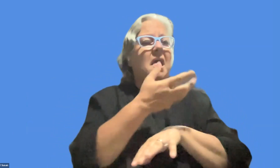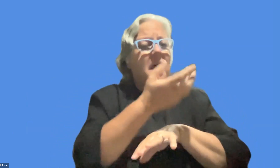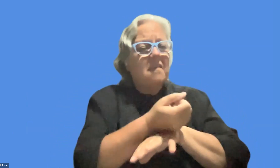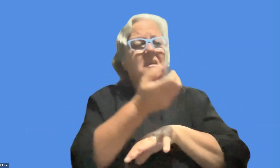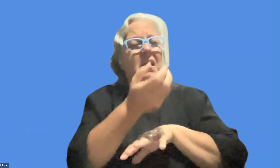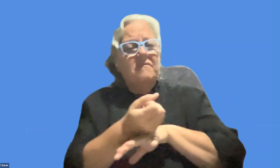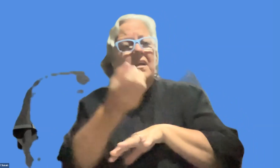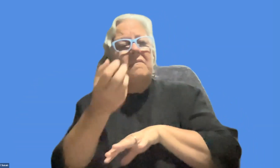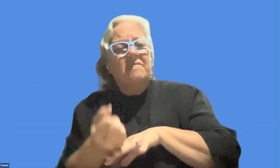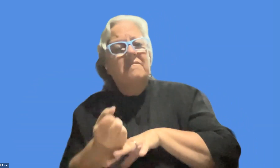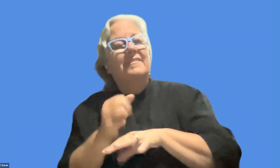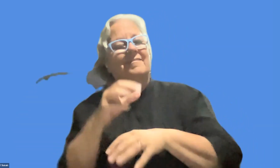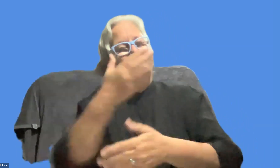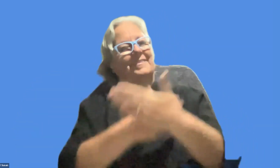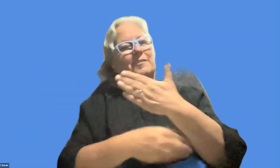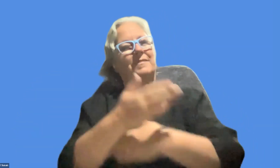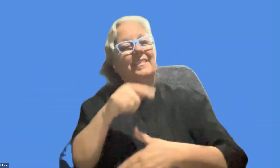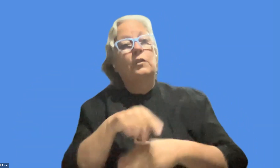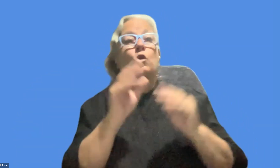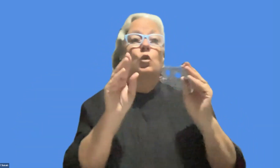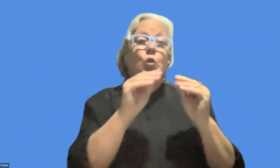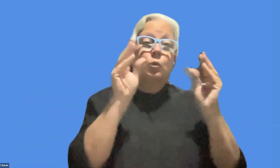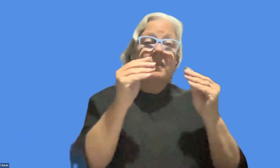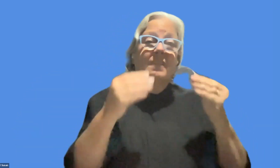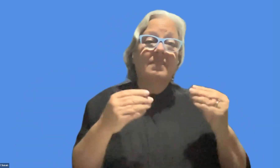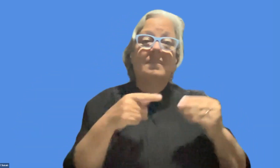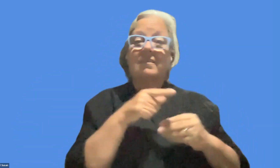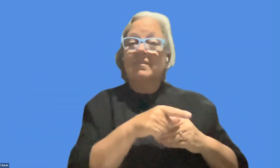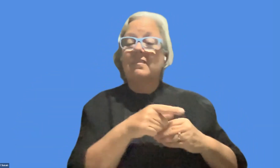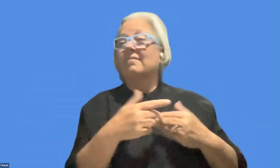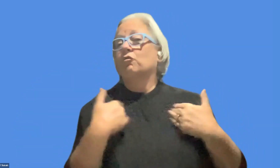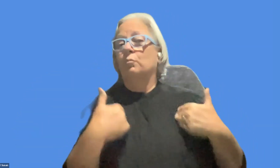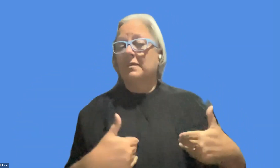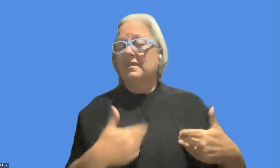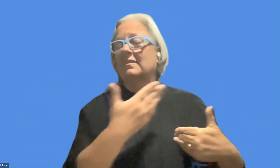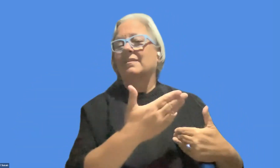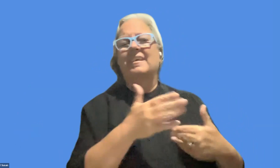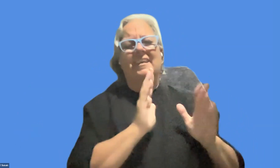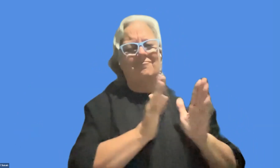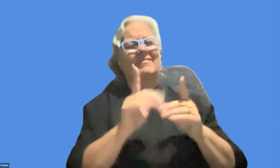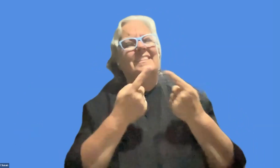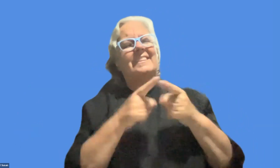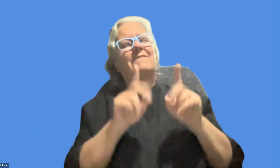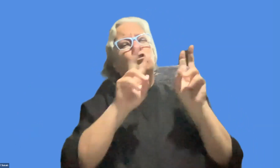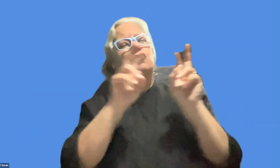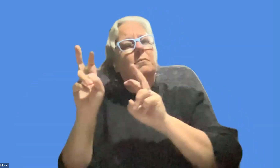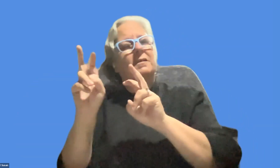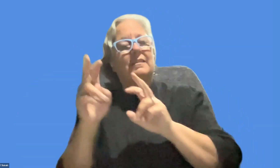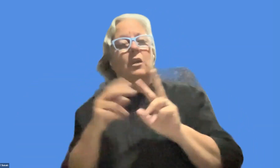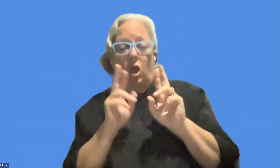inclusion, but mainstream across the sector, across the work of different humanitarian organizations and